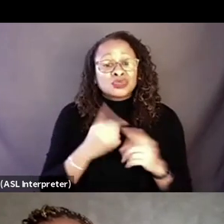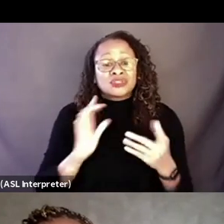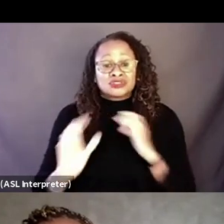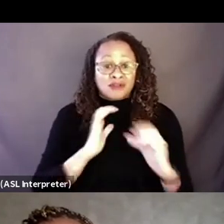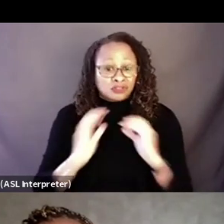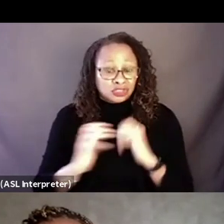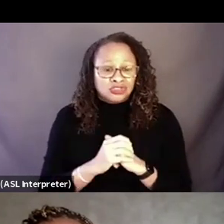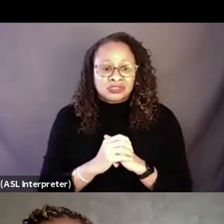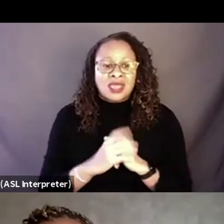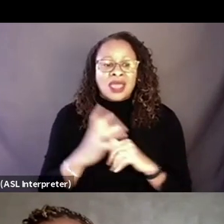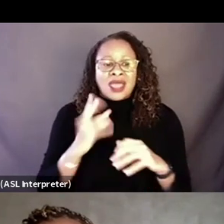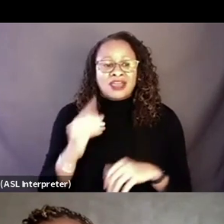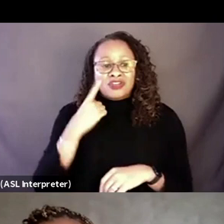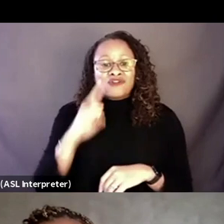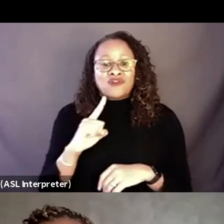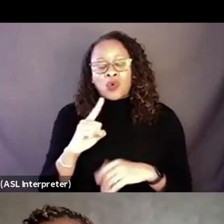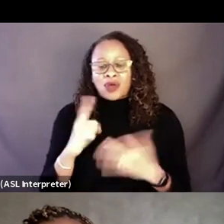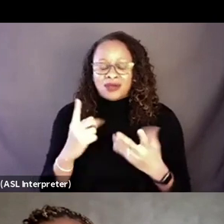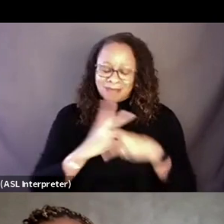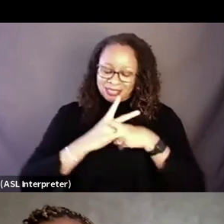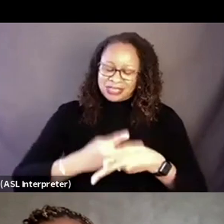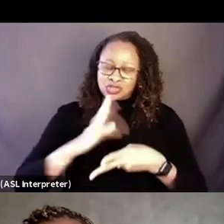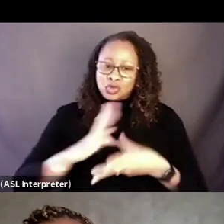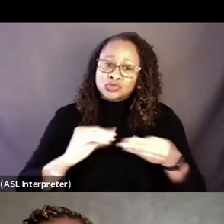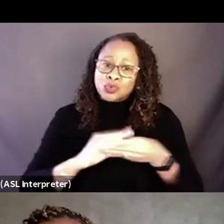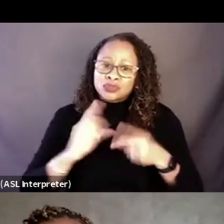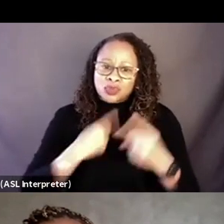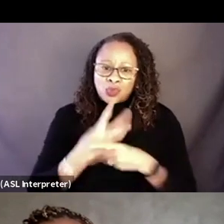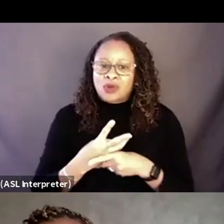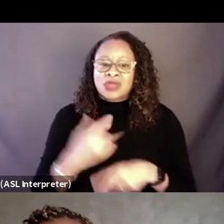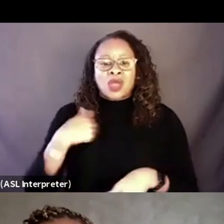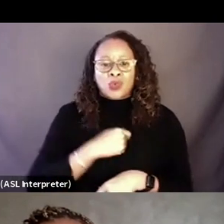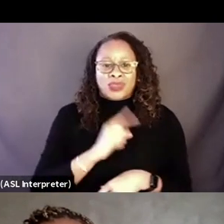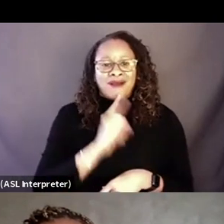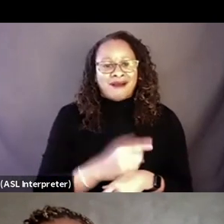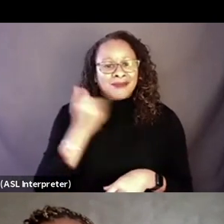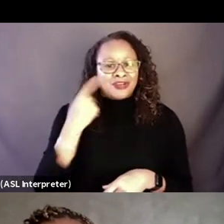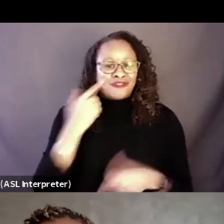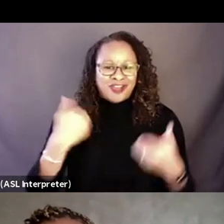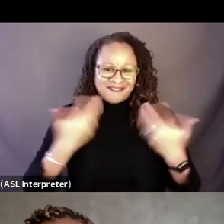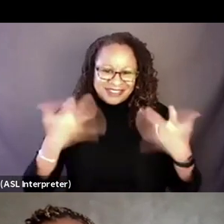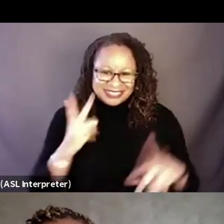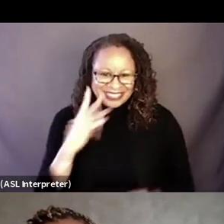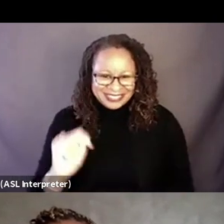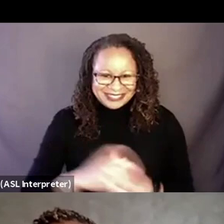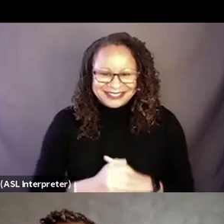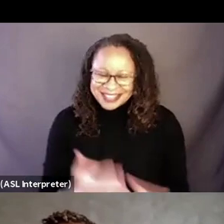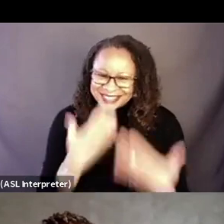and for lending your story to the world we are better for having seen it. Thank you.